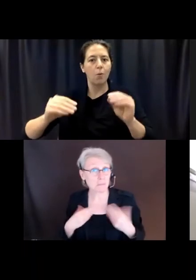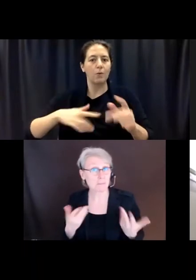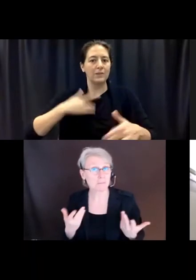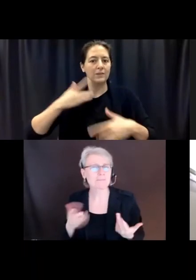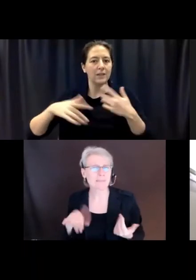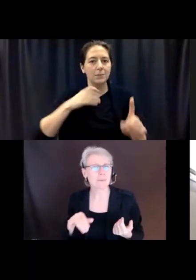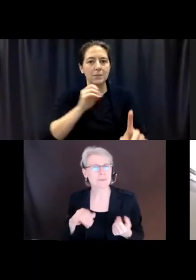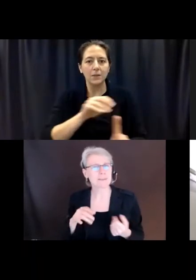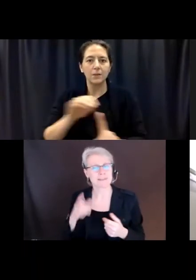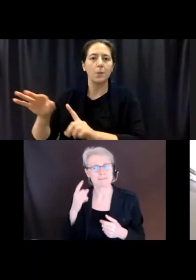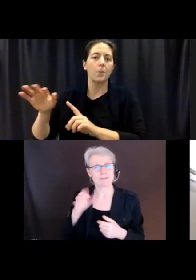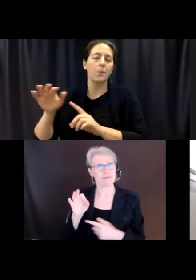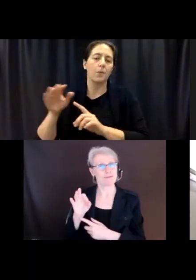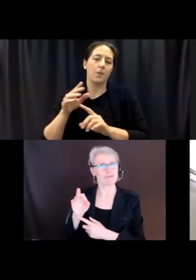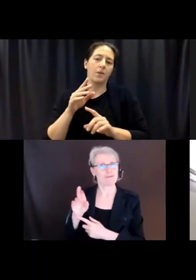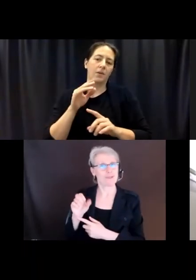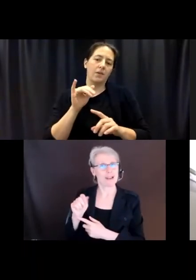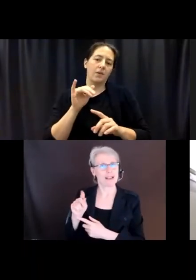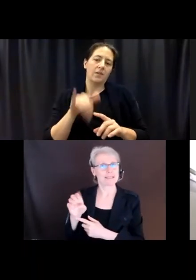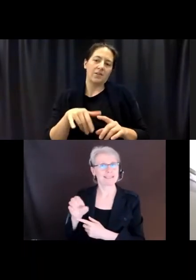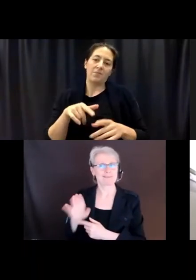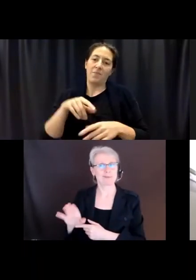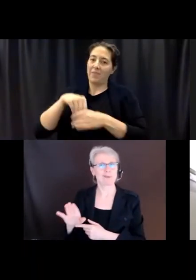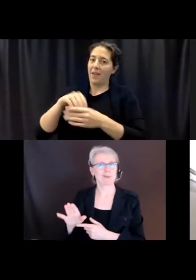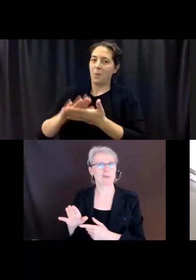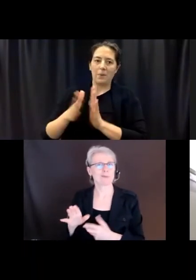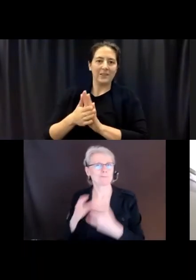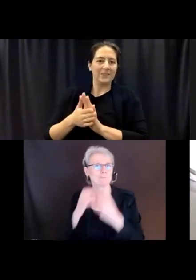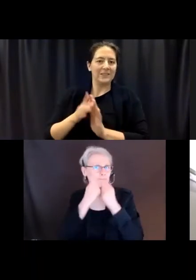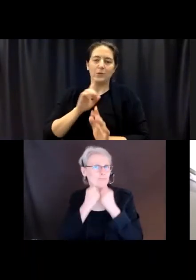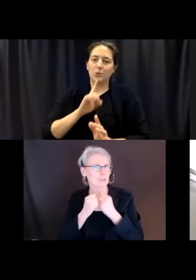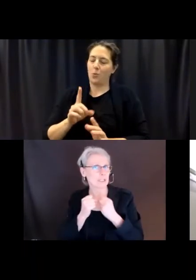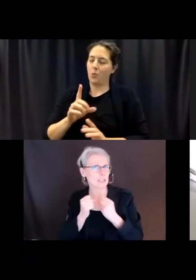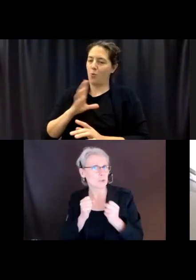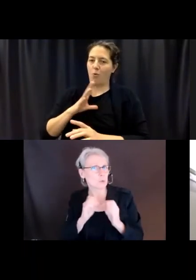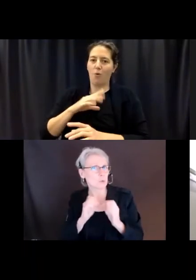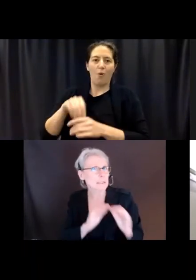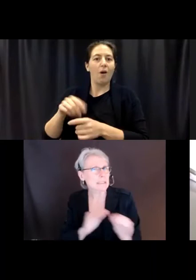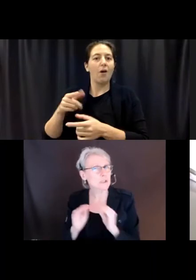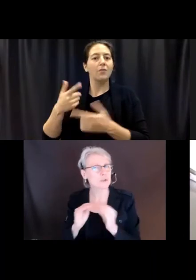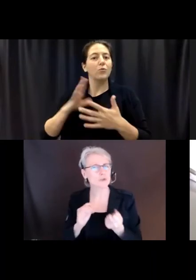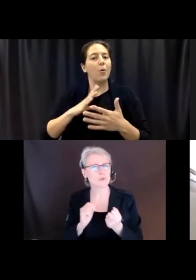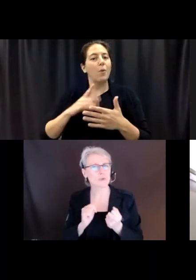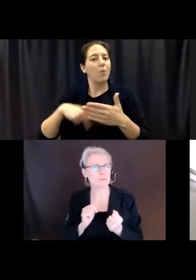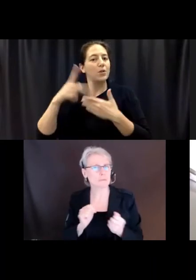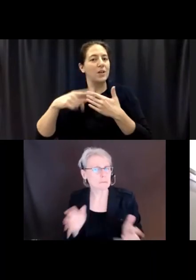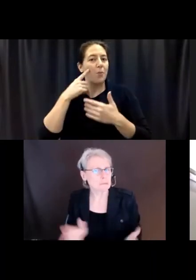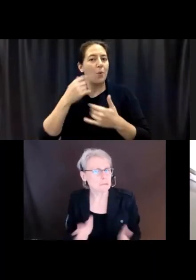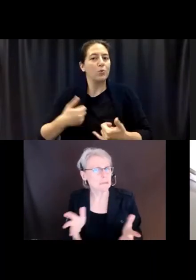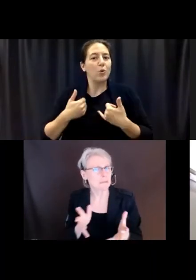PEOPLE AWARE. AND THIS IS PART IN OUR DANCE COMPANY WE HAVE ANOTHER PROJECT THAT WE ARE